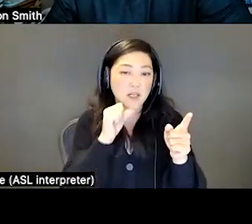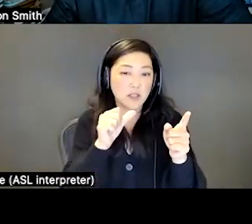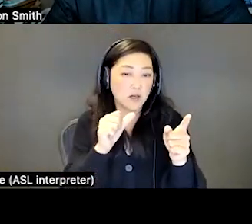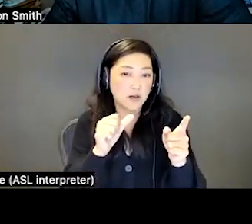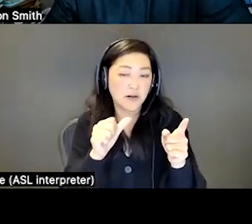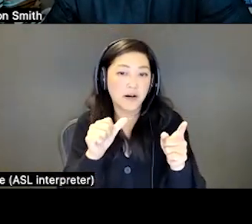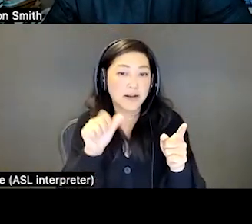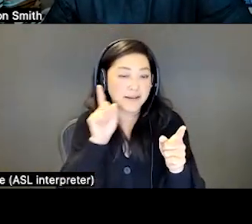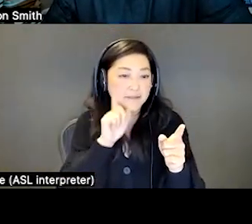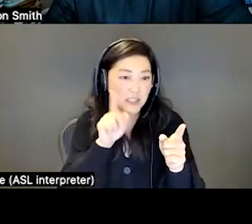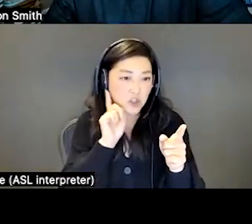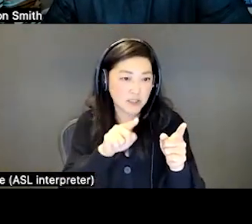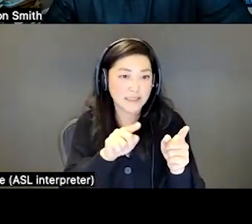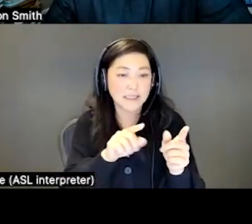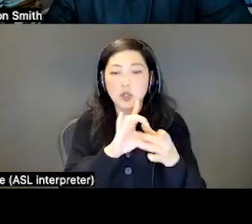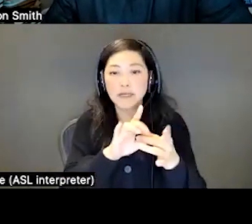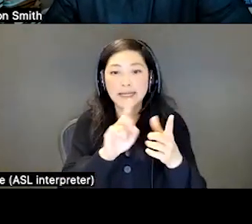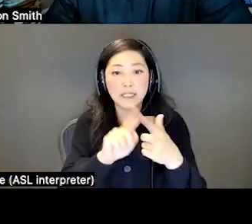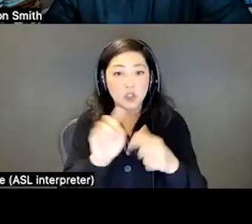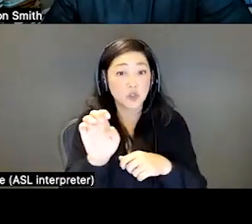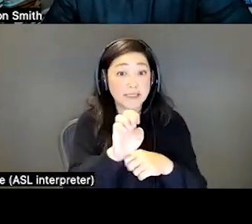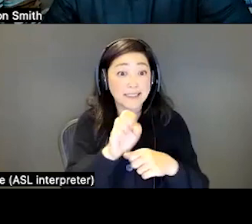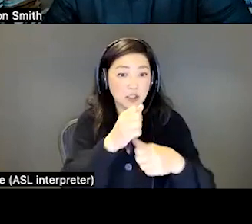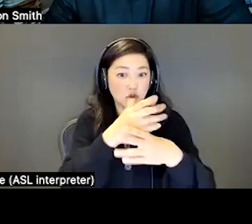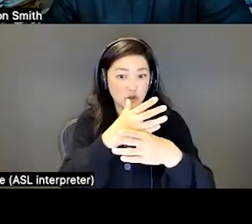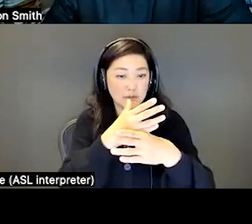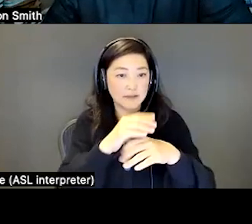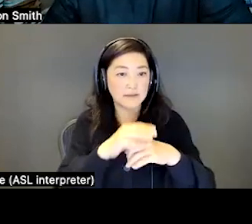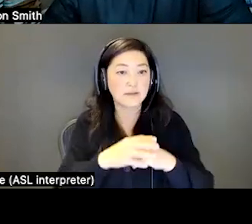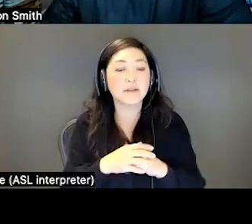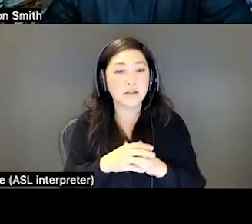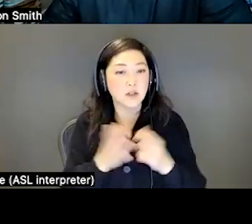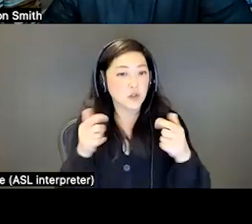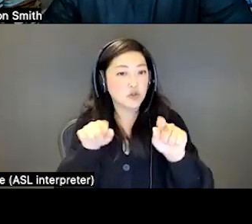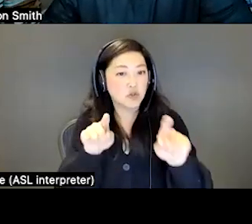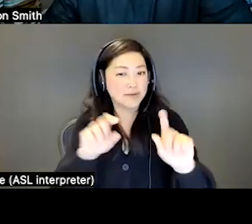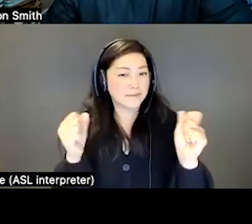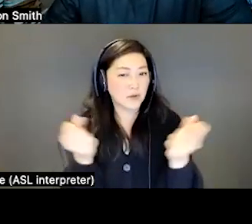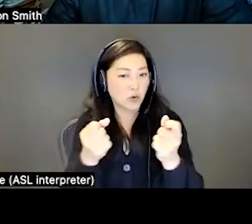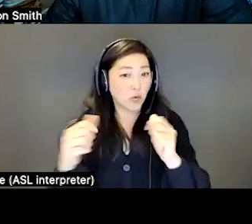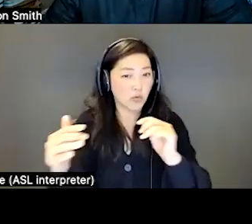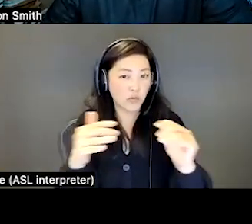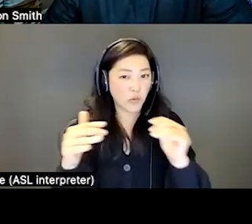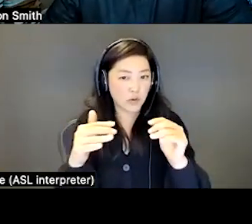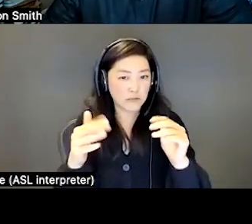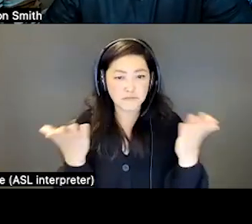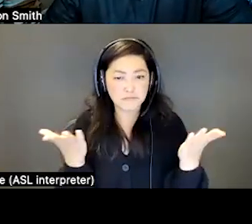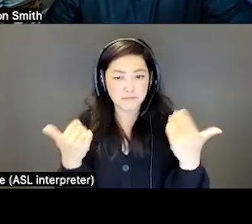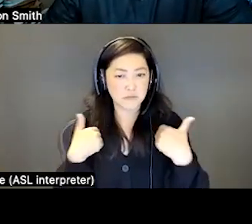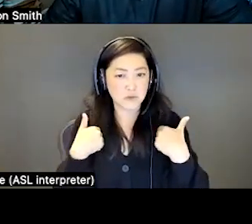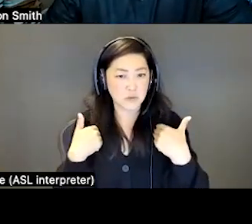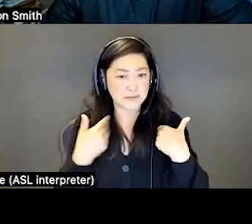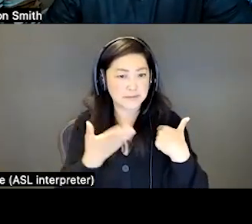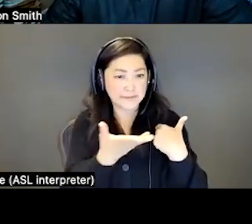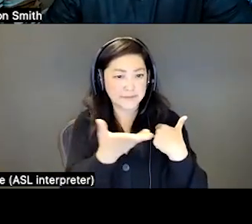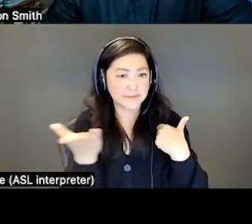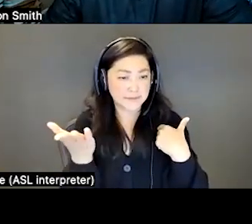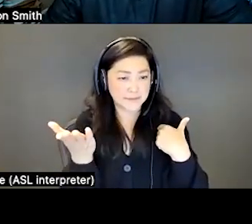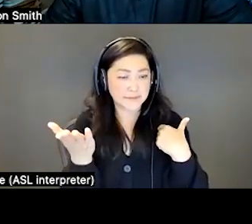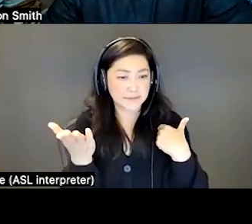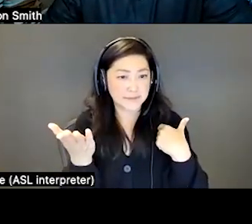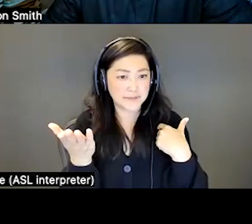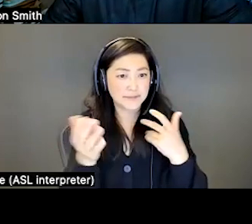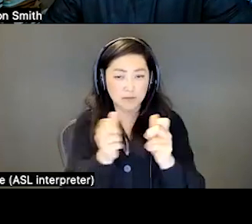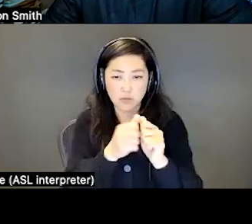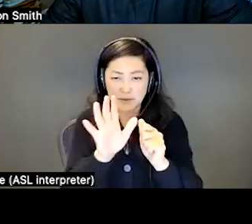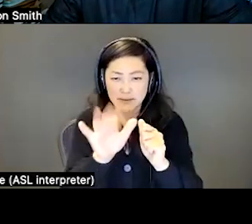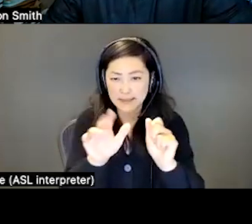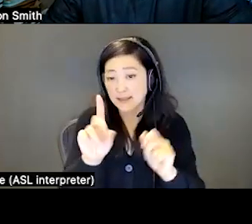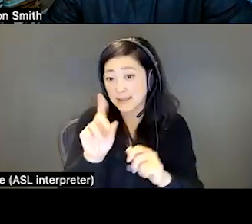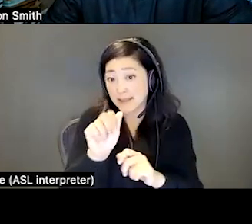East Germany during the Cold War. What have we got in that data? Well, we've got qualifiers,